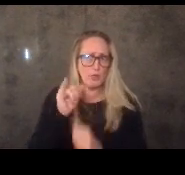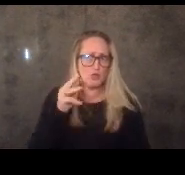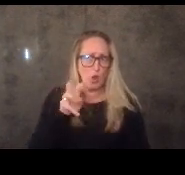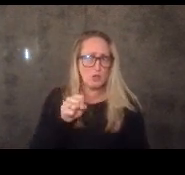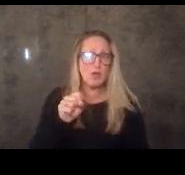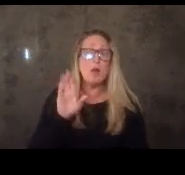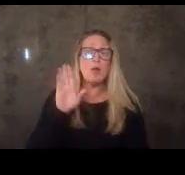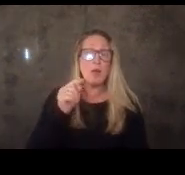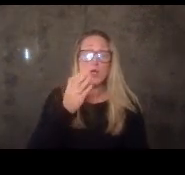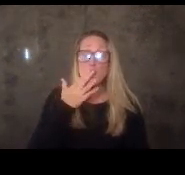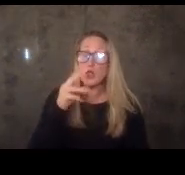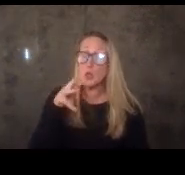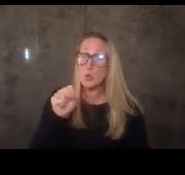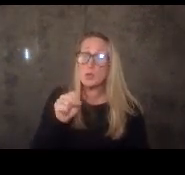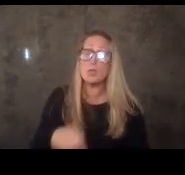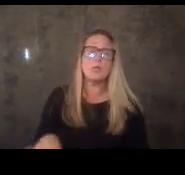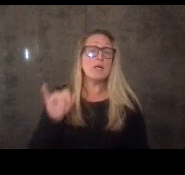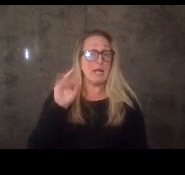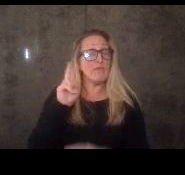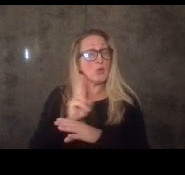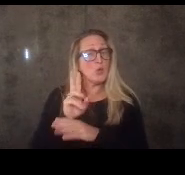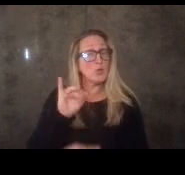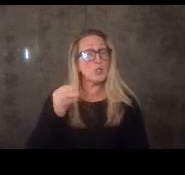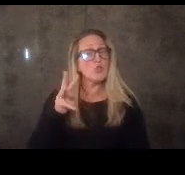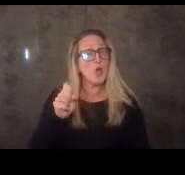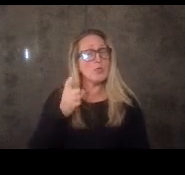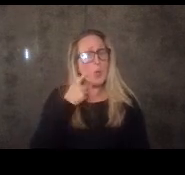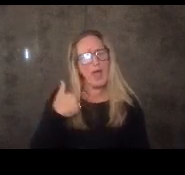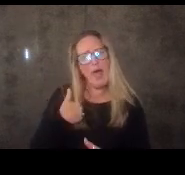good news is if you do use jaws, we actually do have an